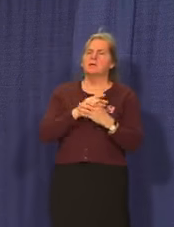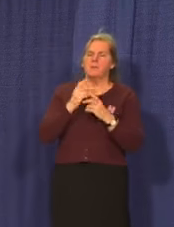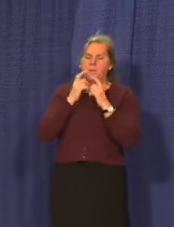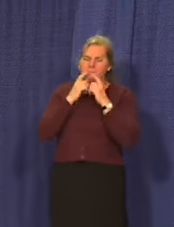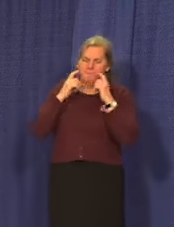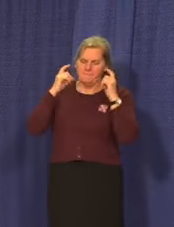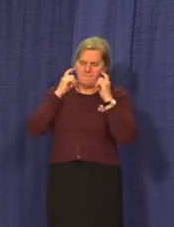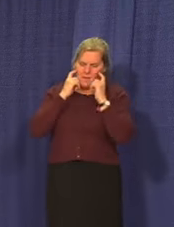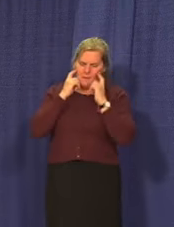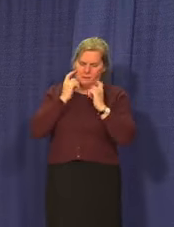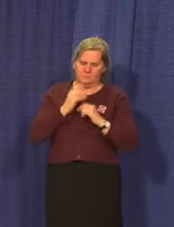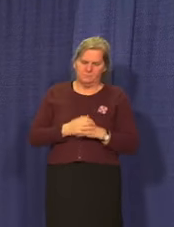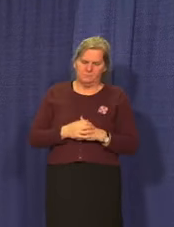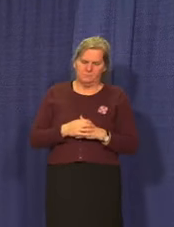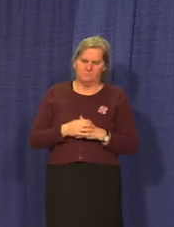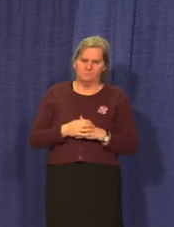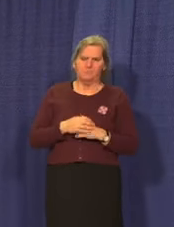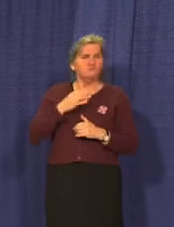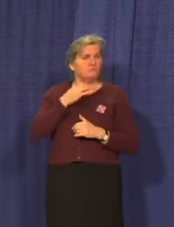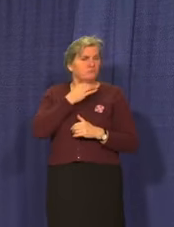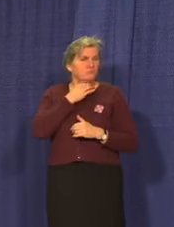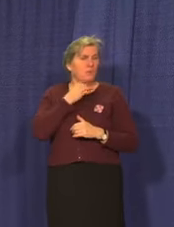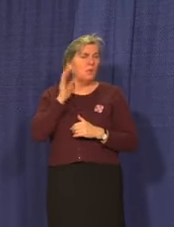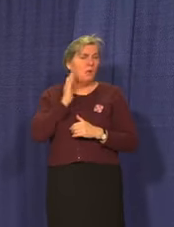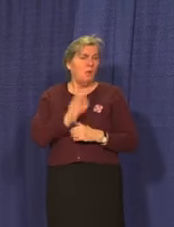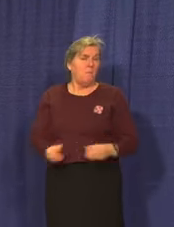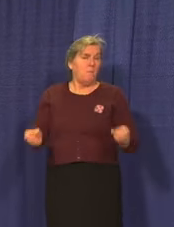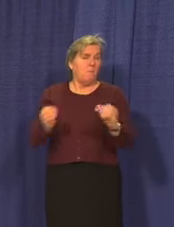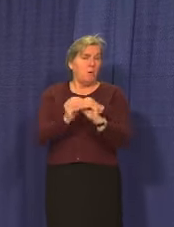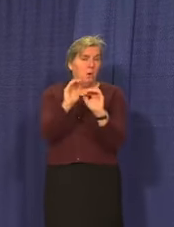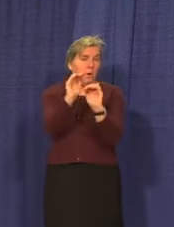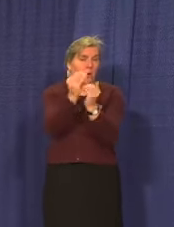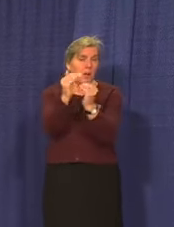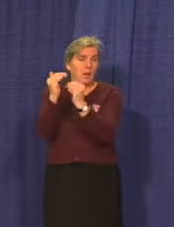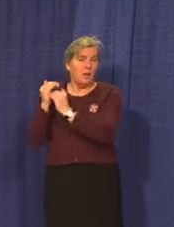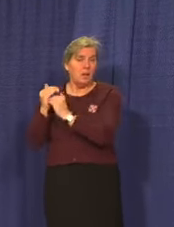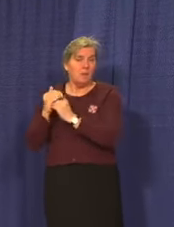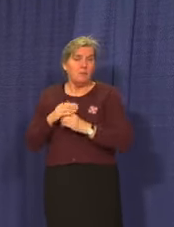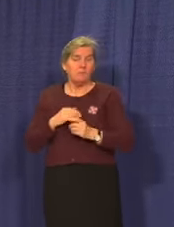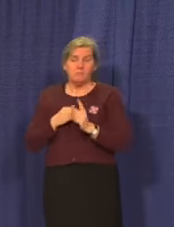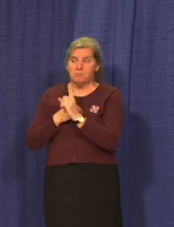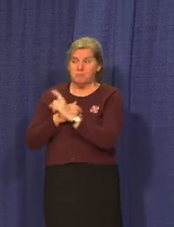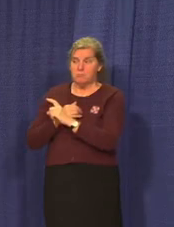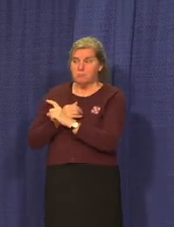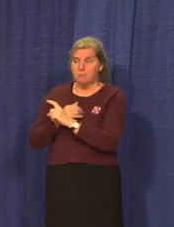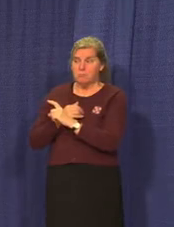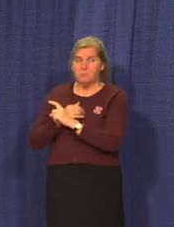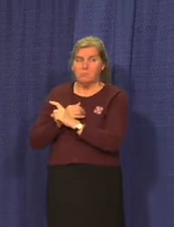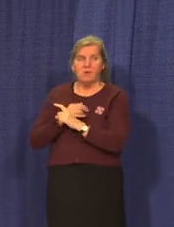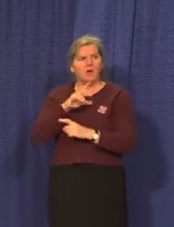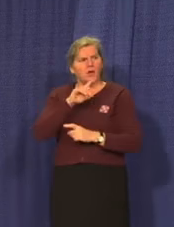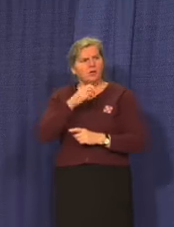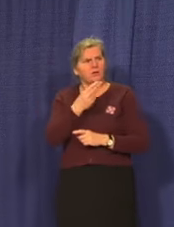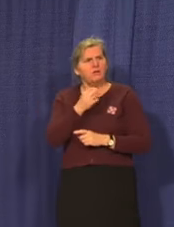CONTEMPLATION ABOUT OTHER FURTHER RESTRICTIONS? I THINK WE'VE BEEN PRETTY